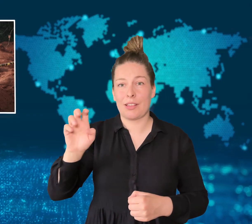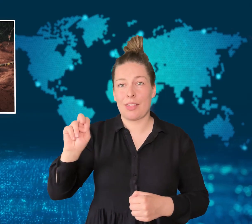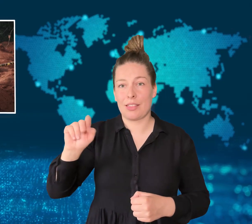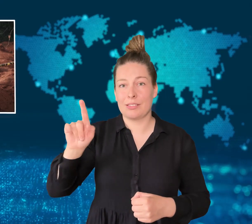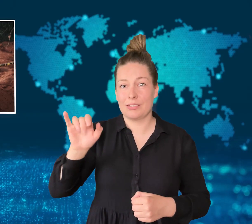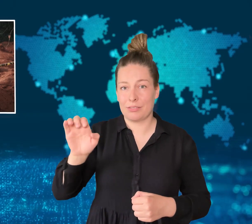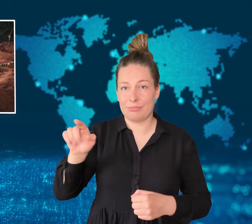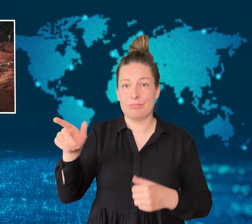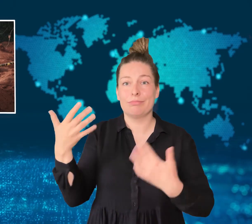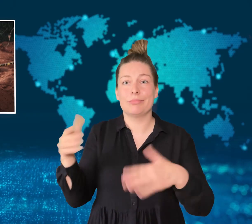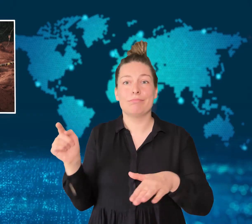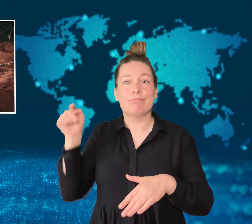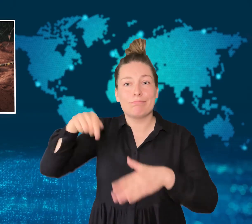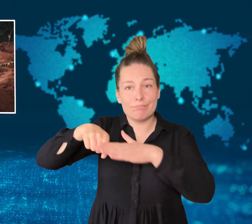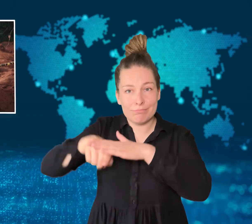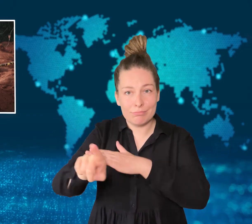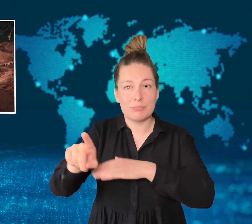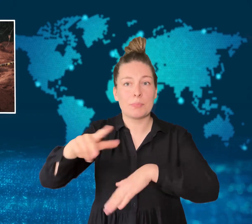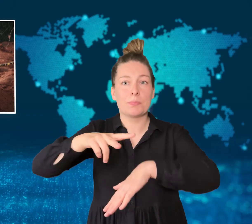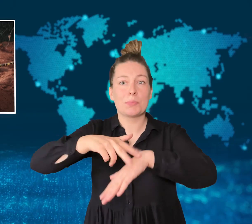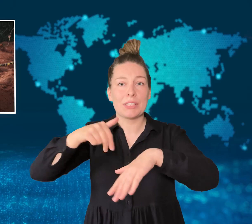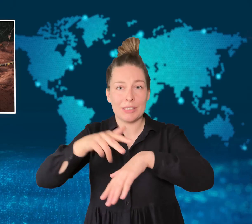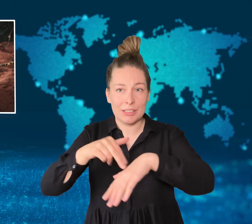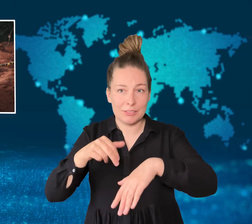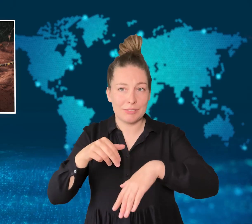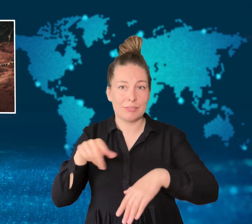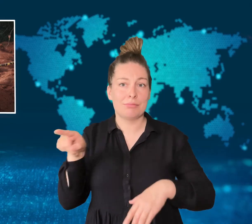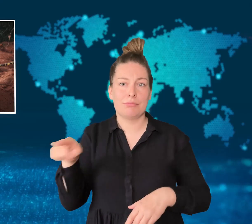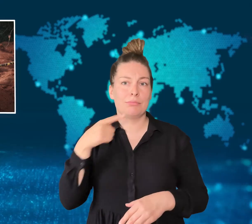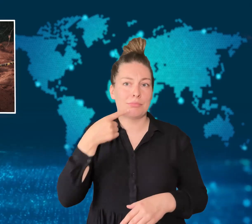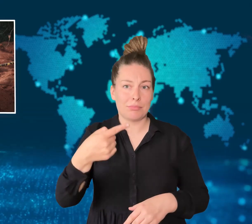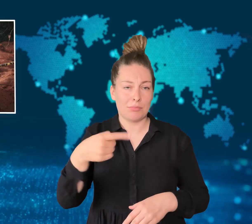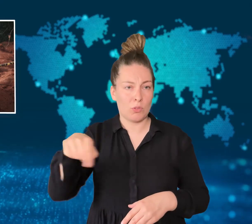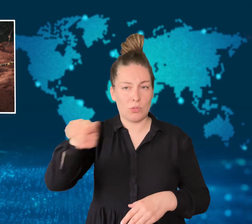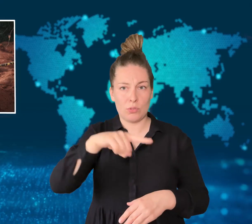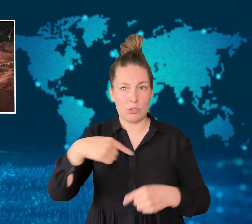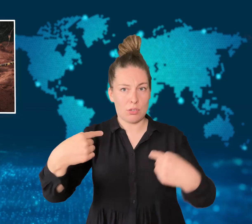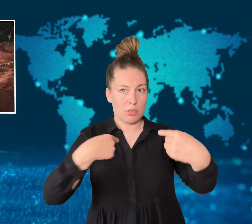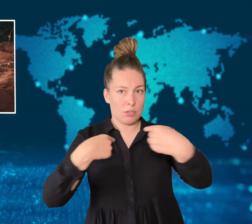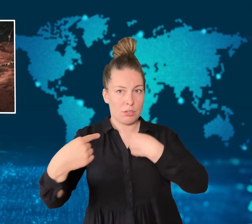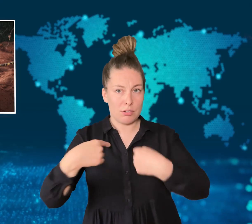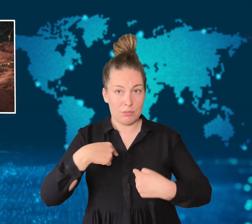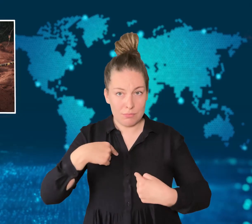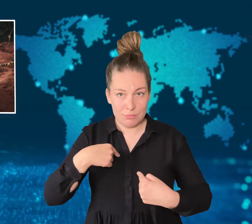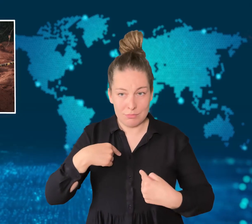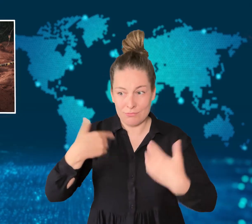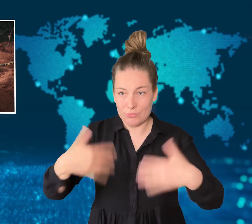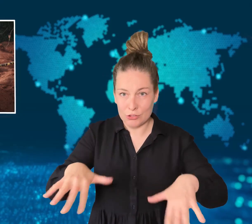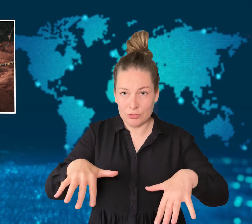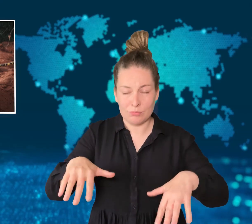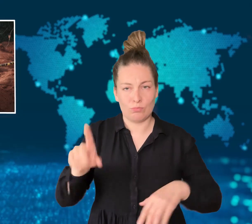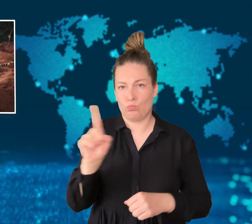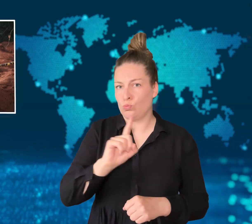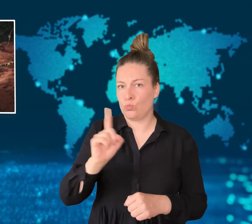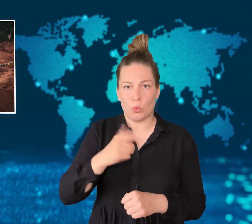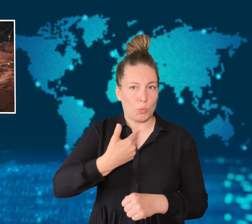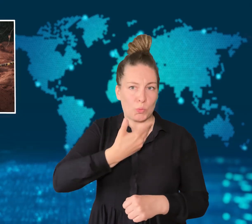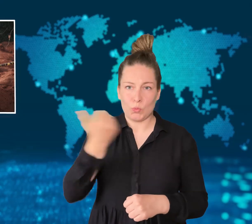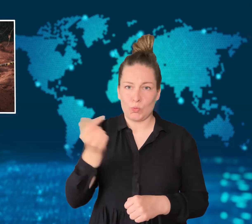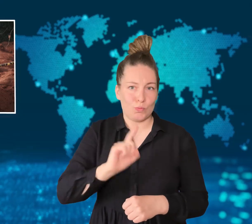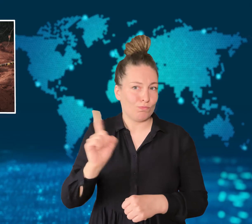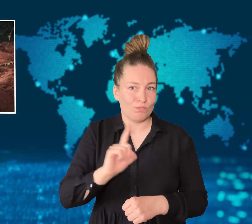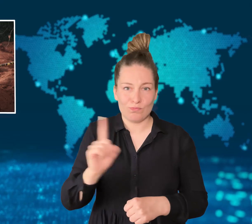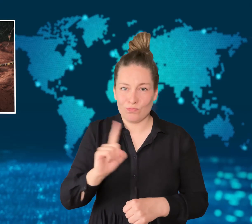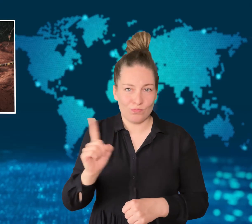Mackenzie turned himself over to police last month.